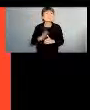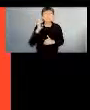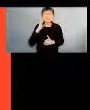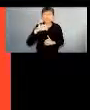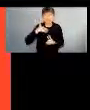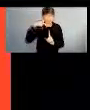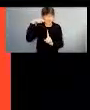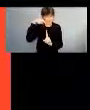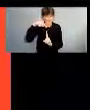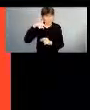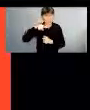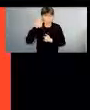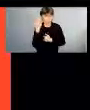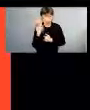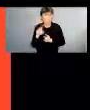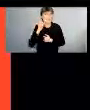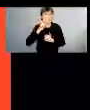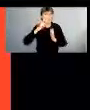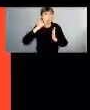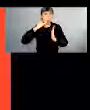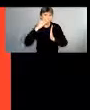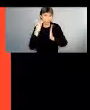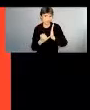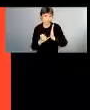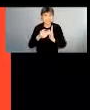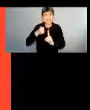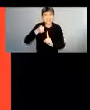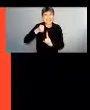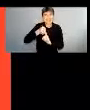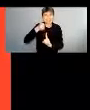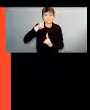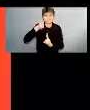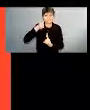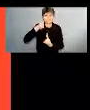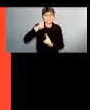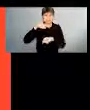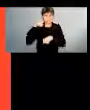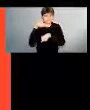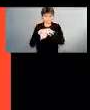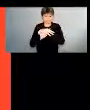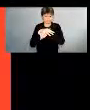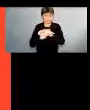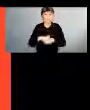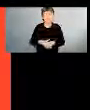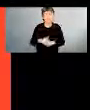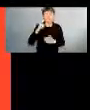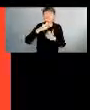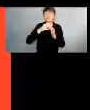asked for the artistic impact section. Describe your artistic goals for this project